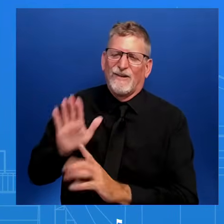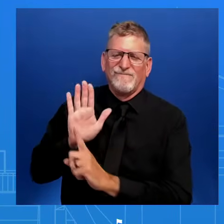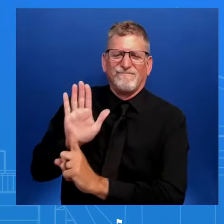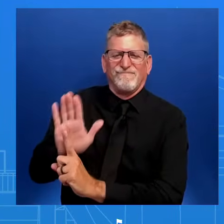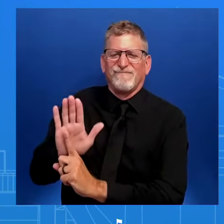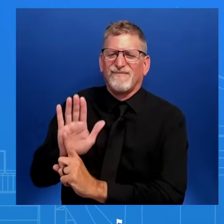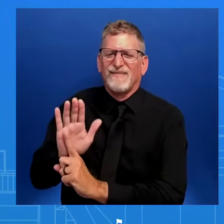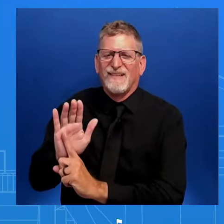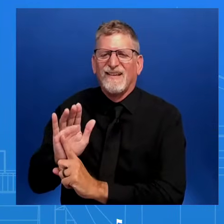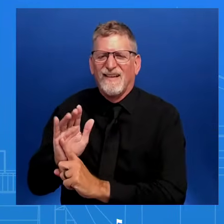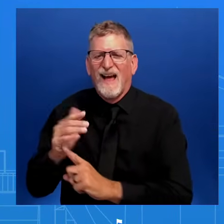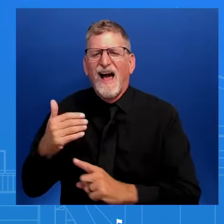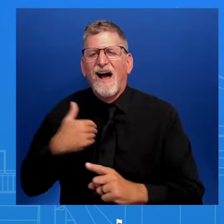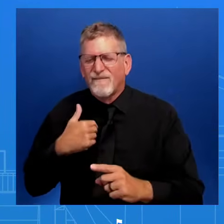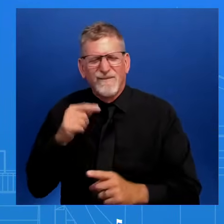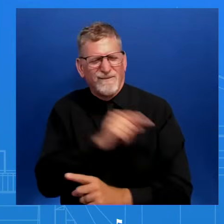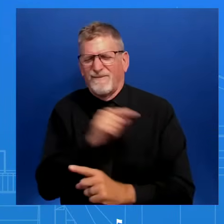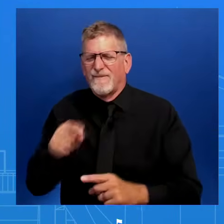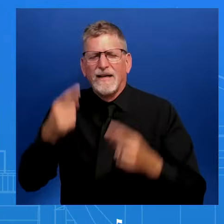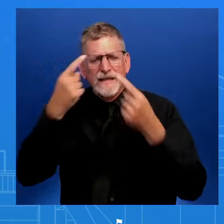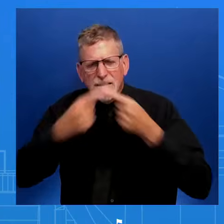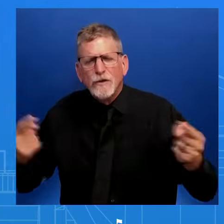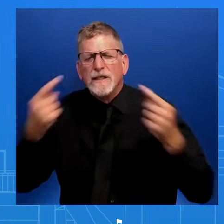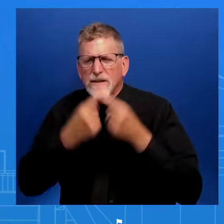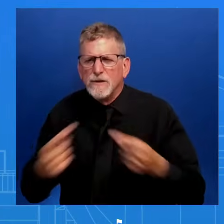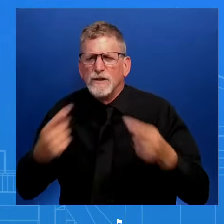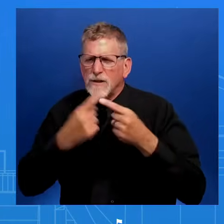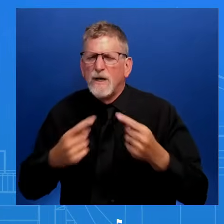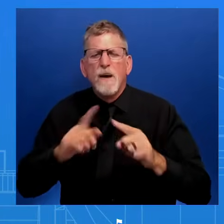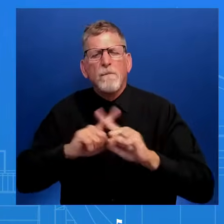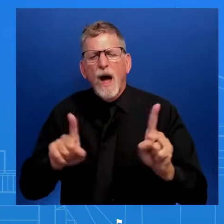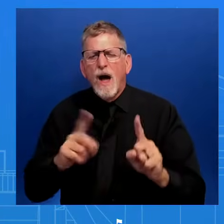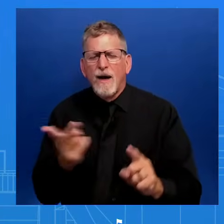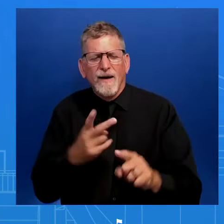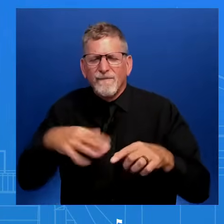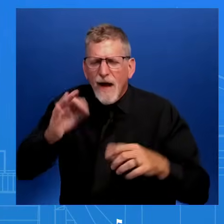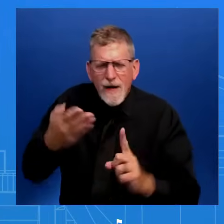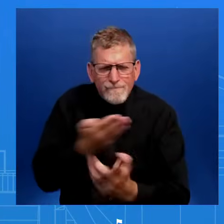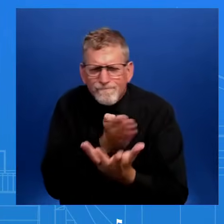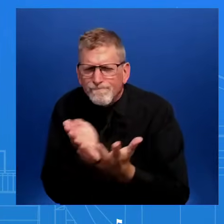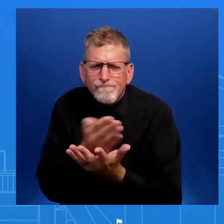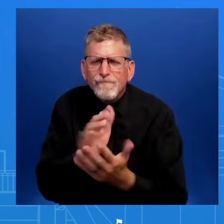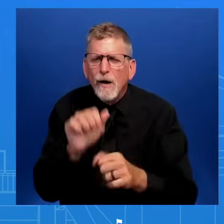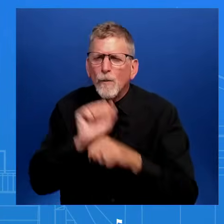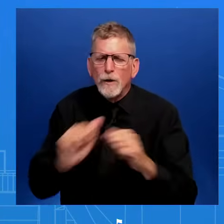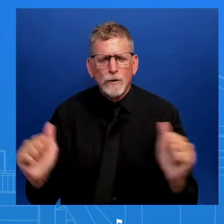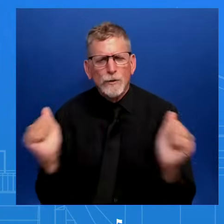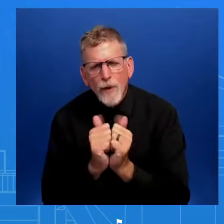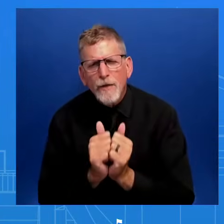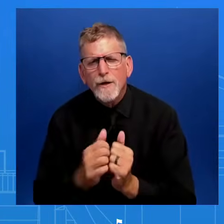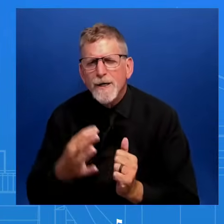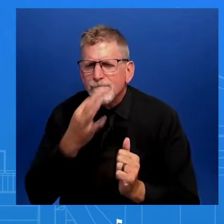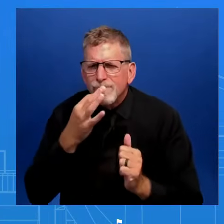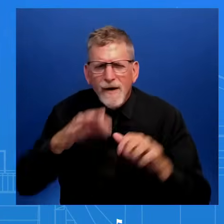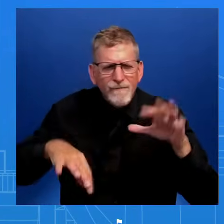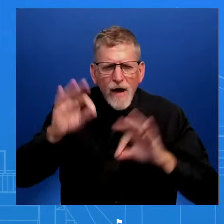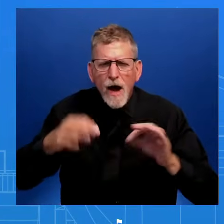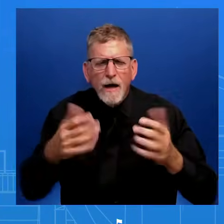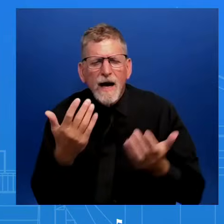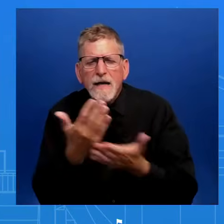And so, he'll -- he will announce new actions promoting domestic manufacturing of new technologies in America. And, as you know, we've announced more than